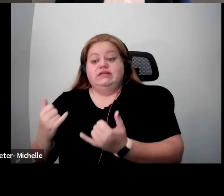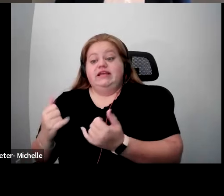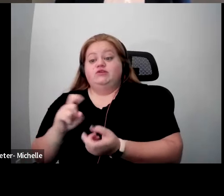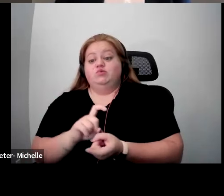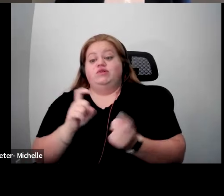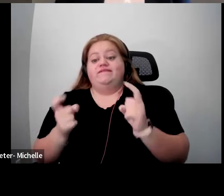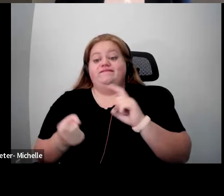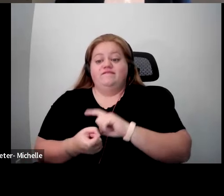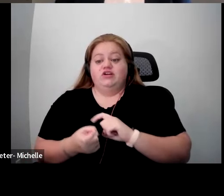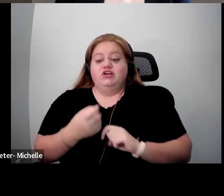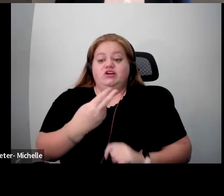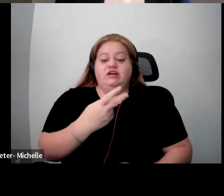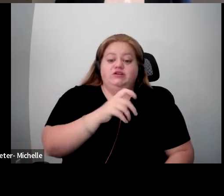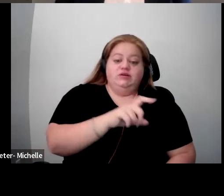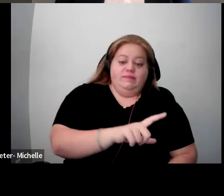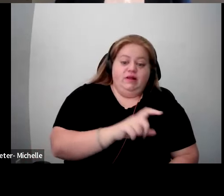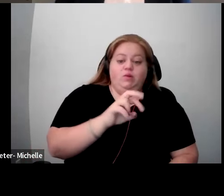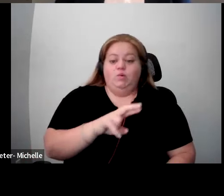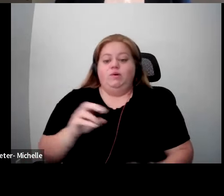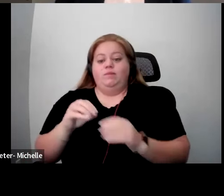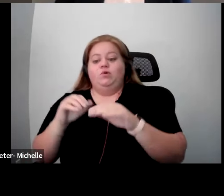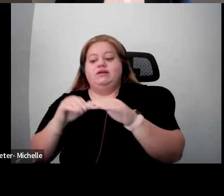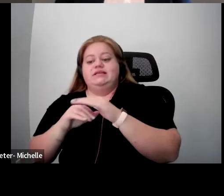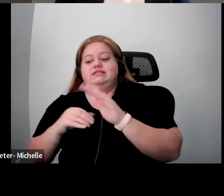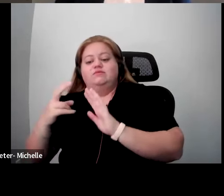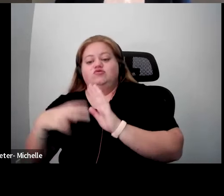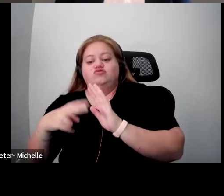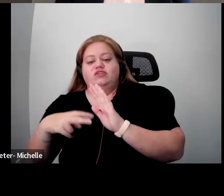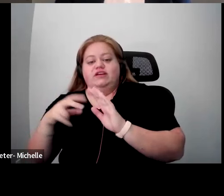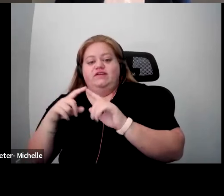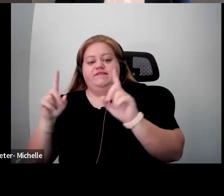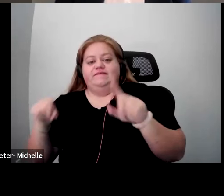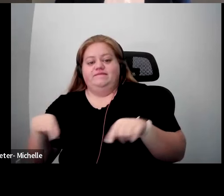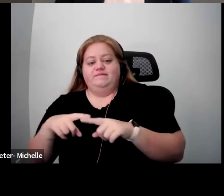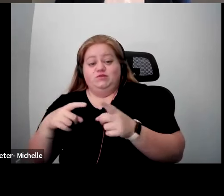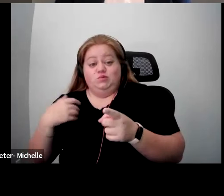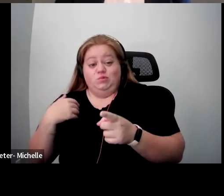to HTML or to a more accessible format?" And I guess do you have a tooling